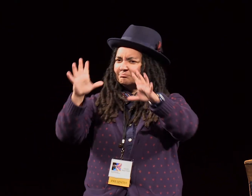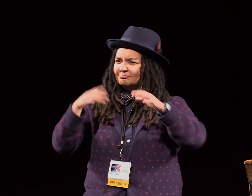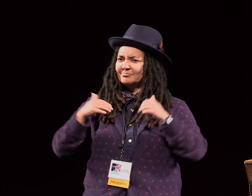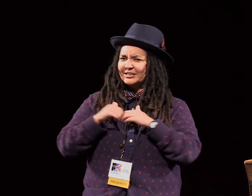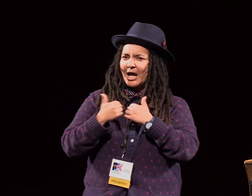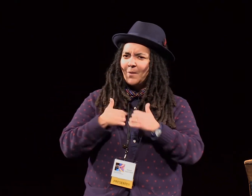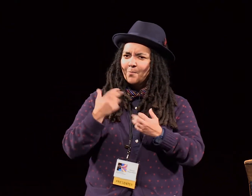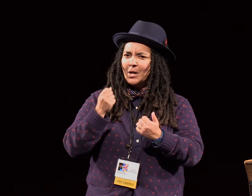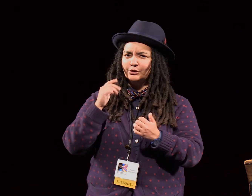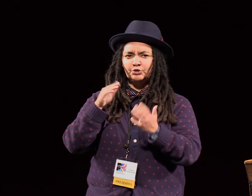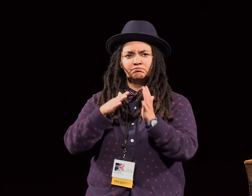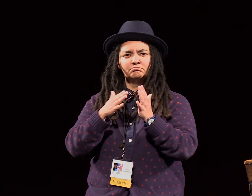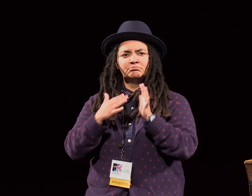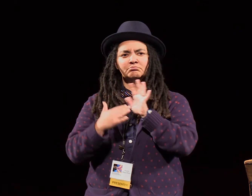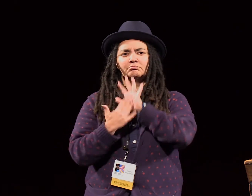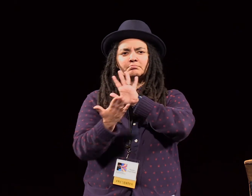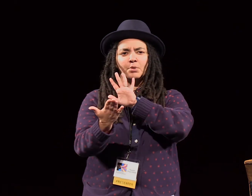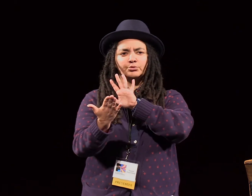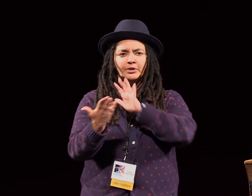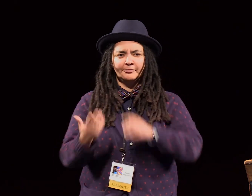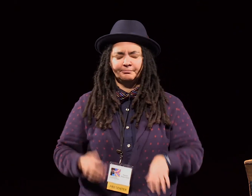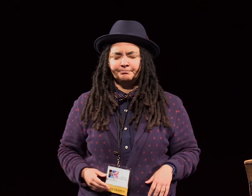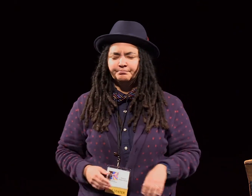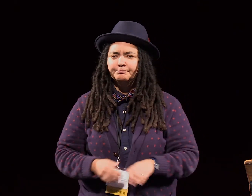other people's language, we add it to our own repertoire.